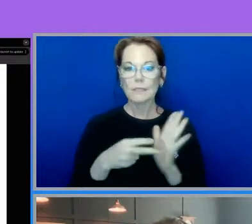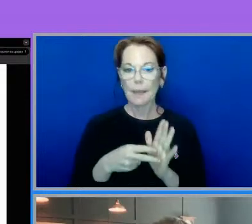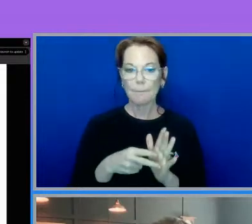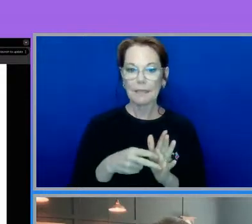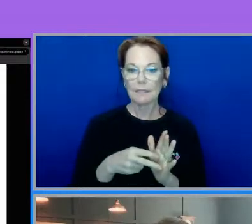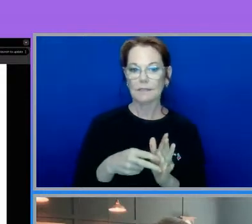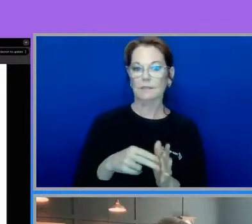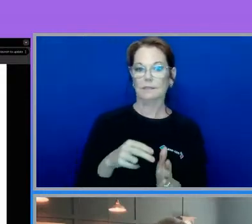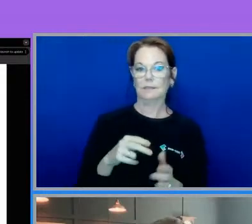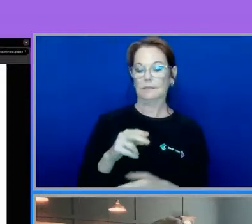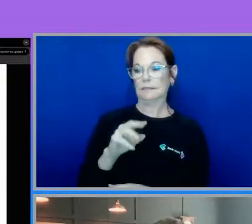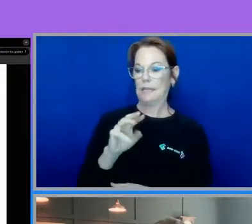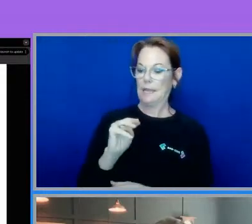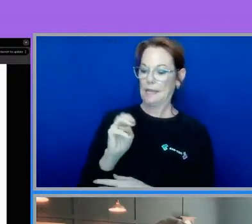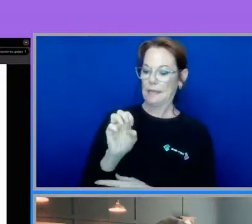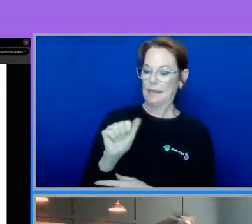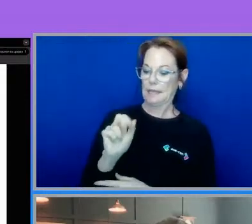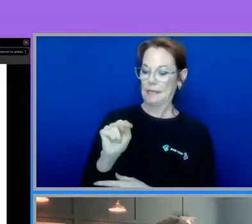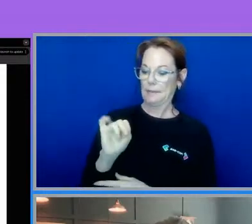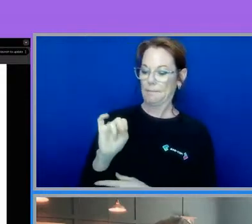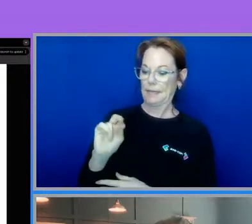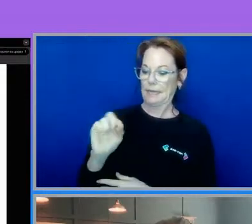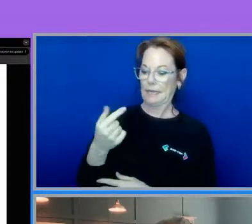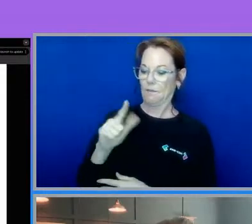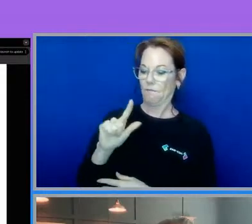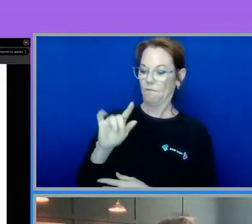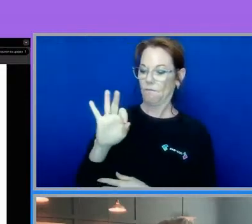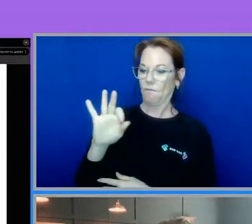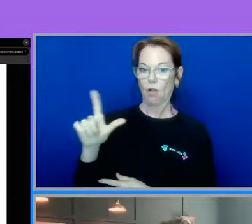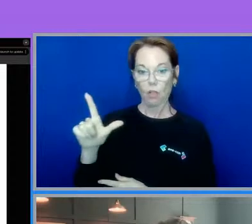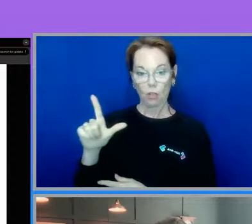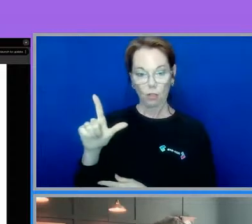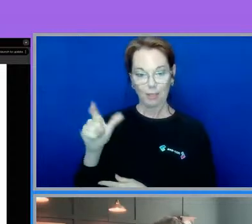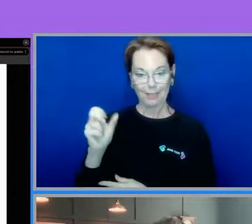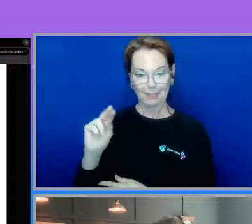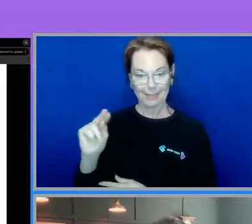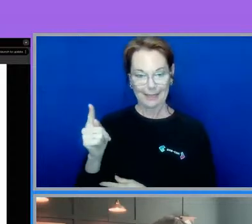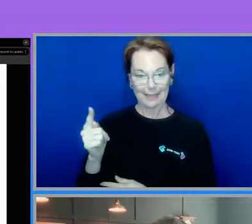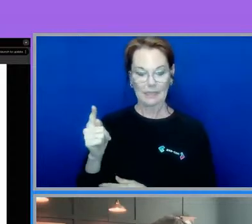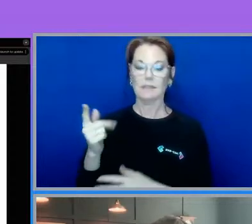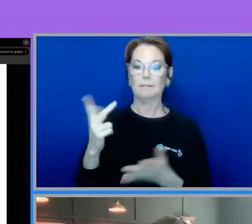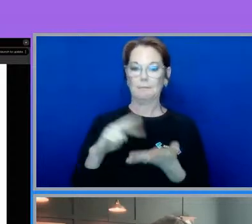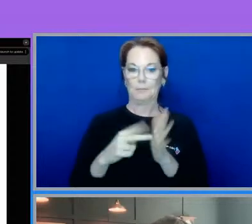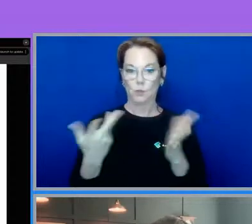meaning linked meaningful link text? We always want to get on that same page. Meaningful link text tells users their